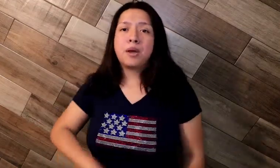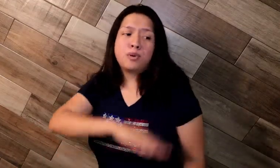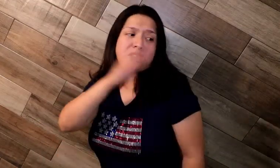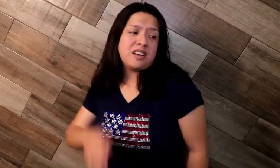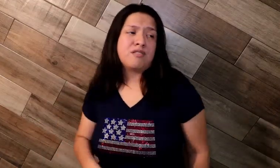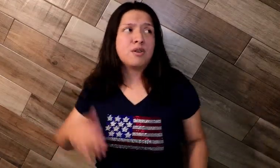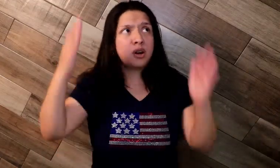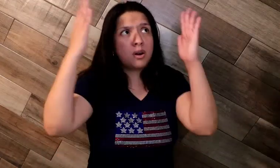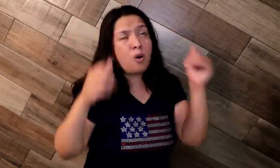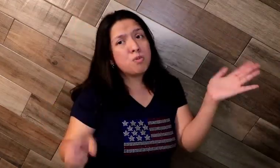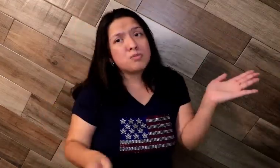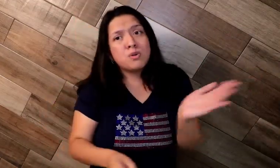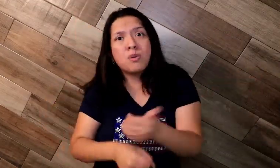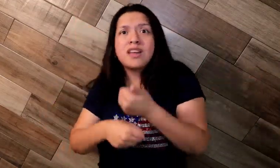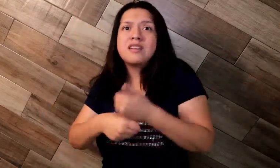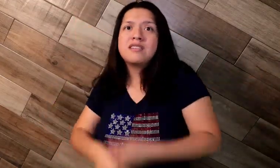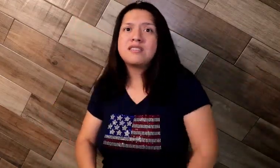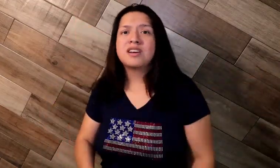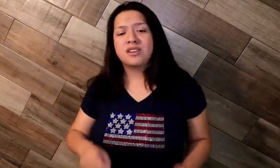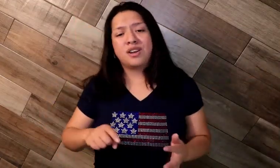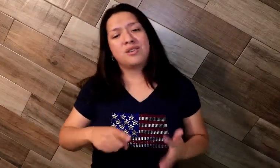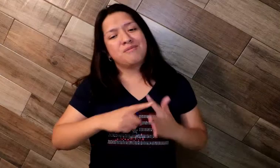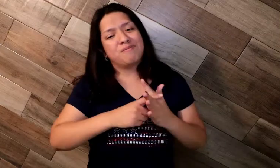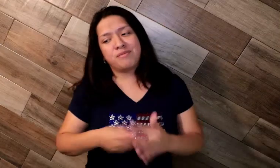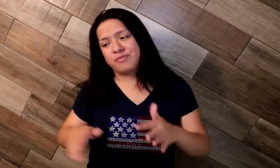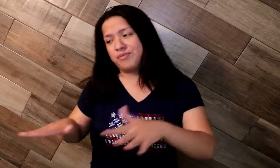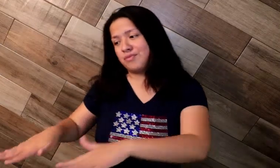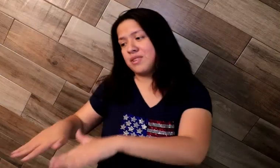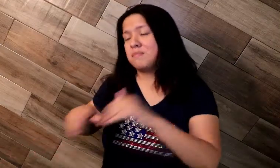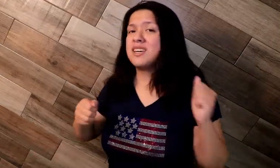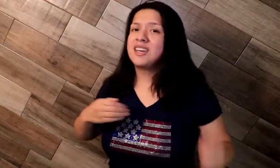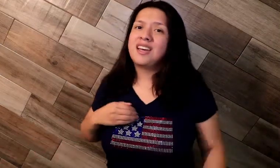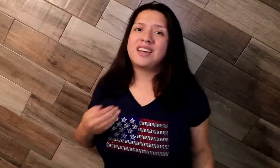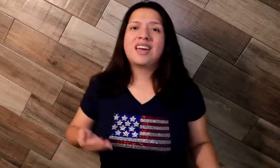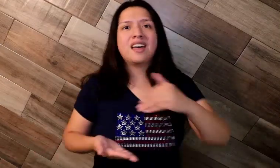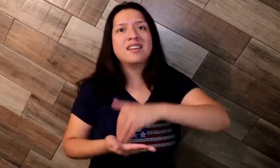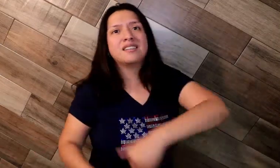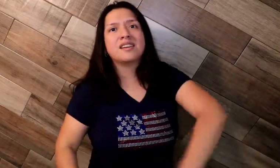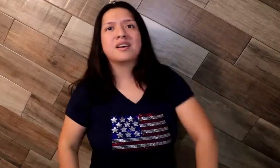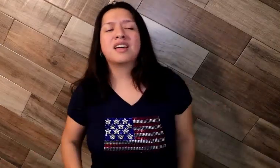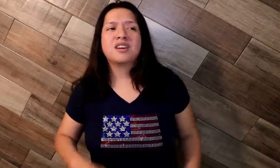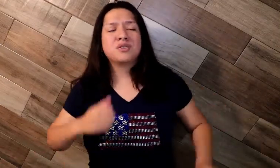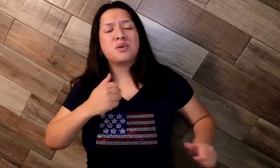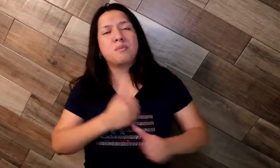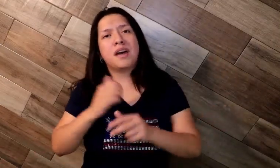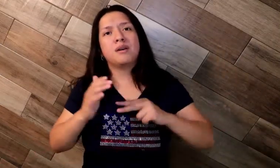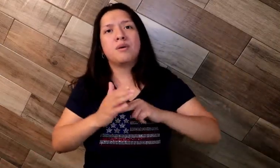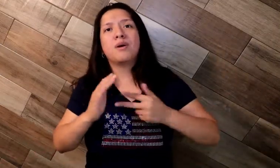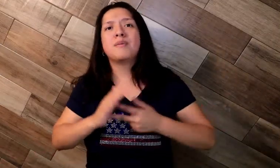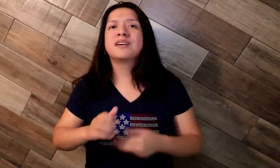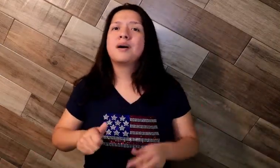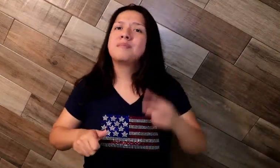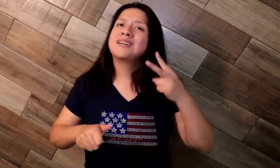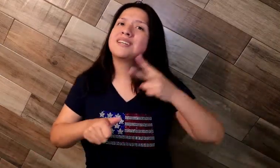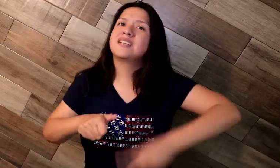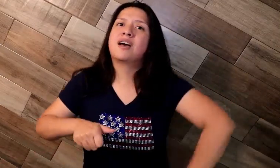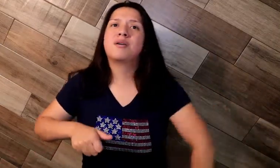Once I never could have hoped to win You're starting down the road leaving me again The threats you made were meant to cut me down